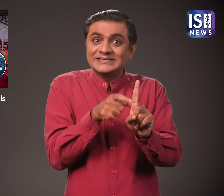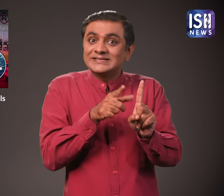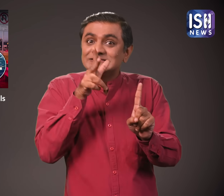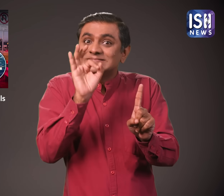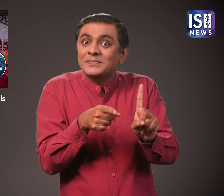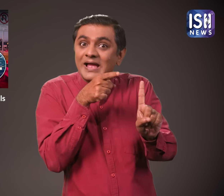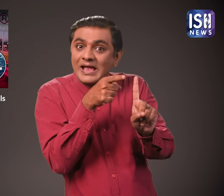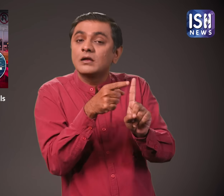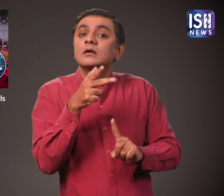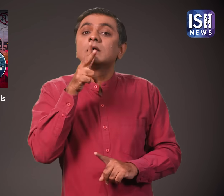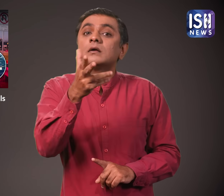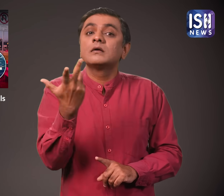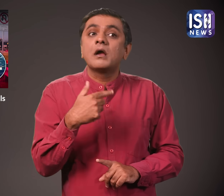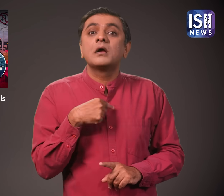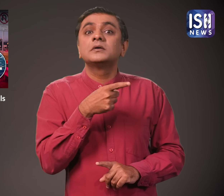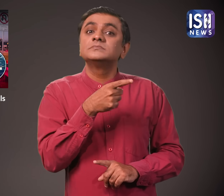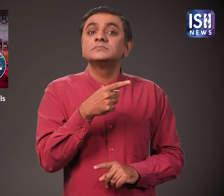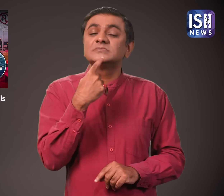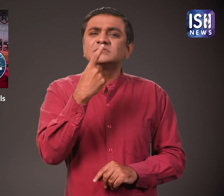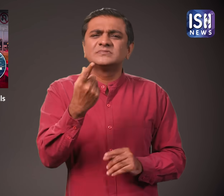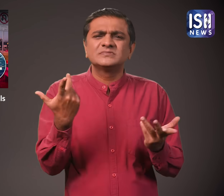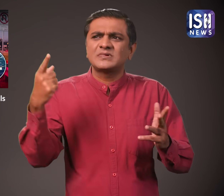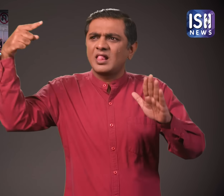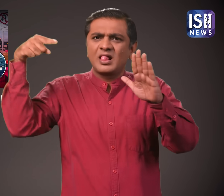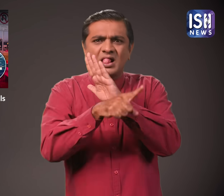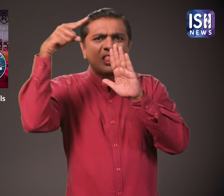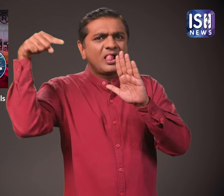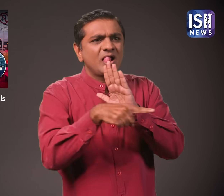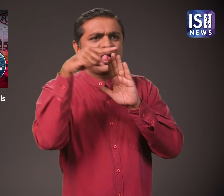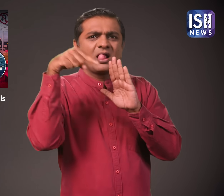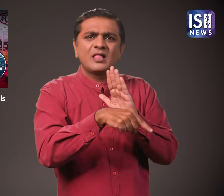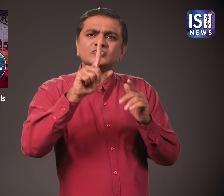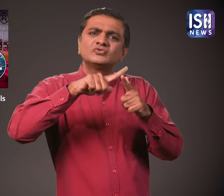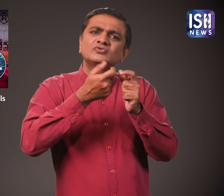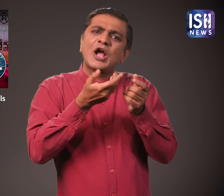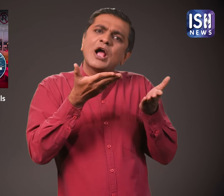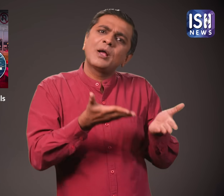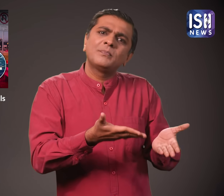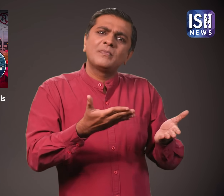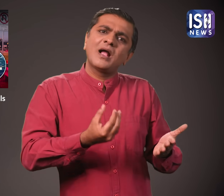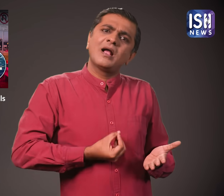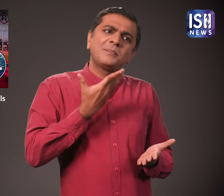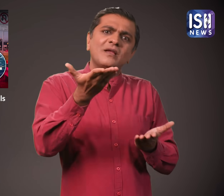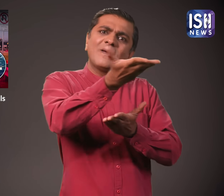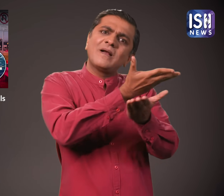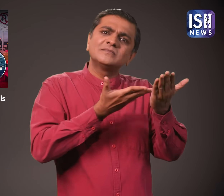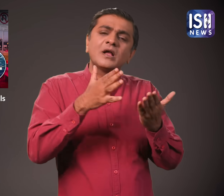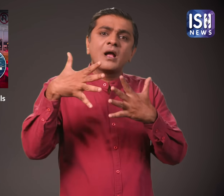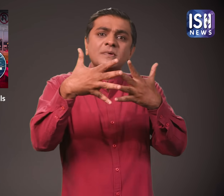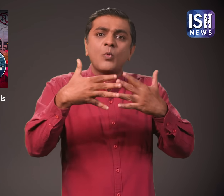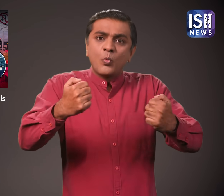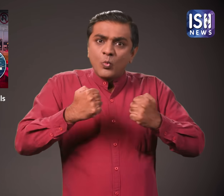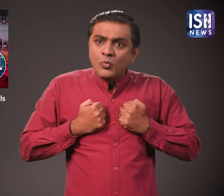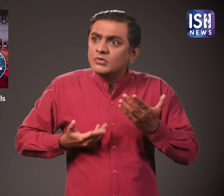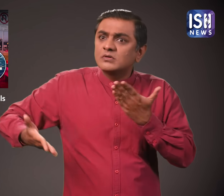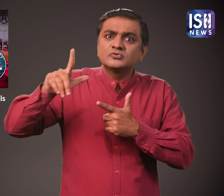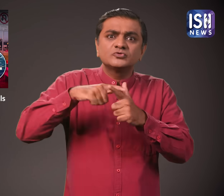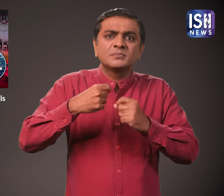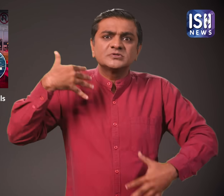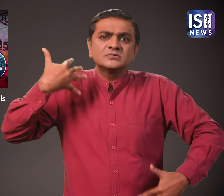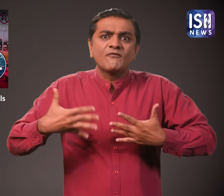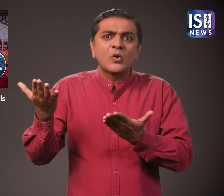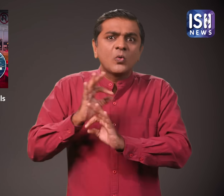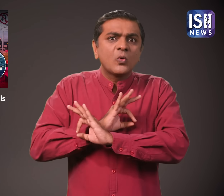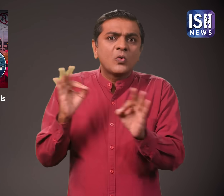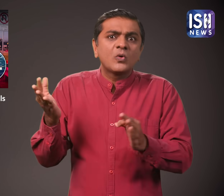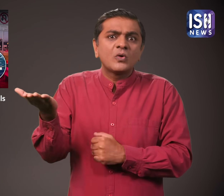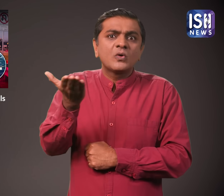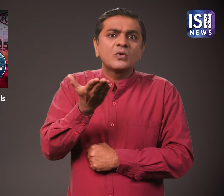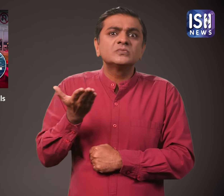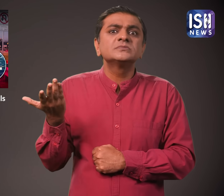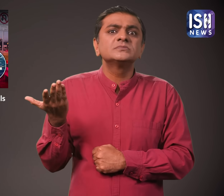Marco Rubio stated, "The increasing number of foreign employees in the USA is taking away the livelihoods of Americans, and they are suffering."